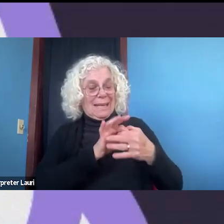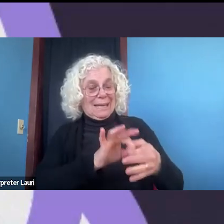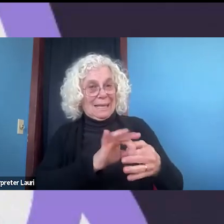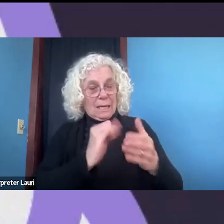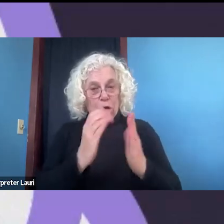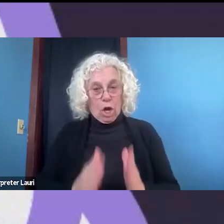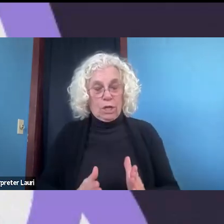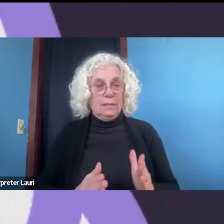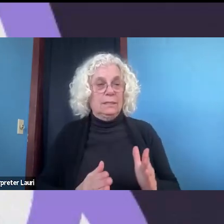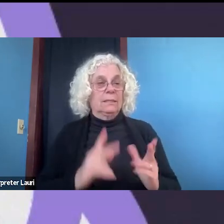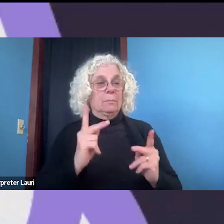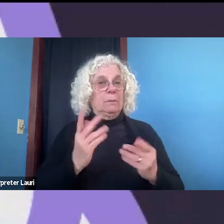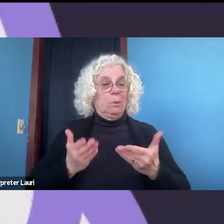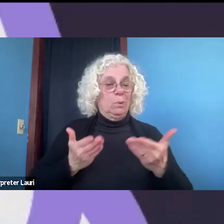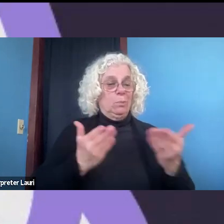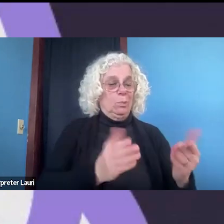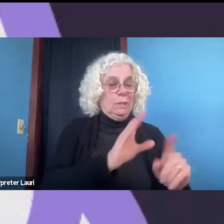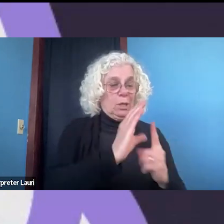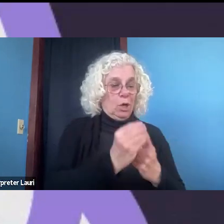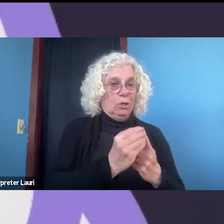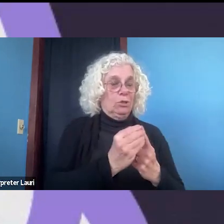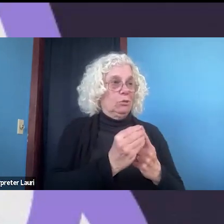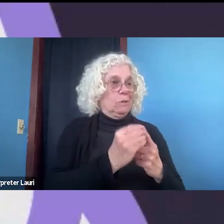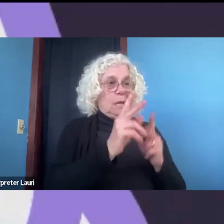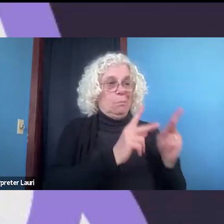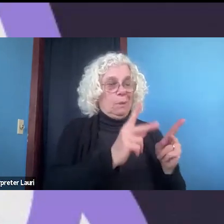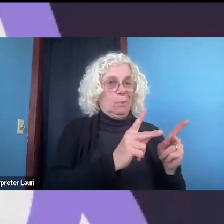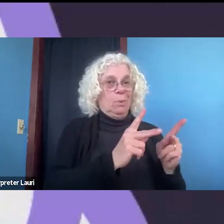culture bearers and everyday people who benefit from the power of the arts.